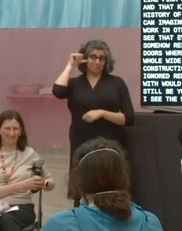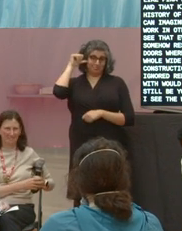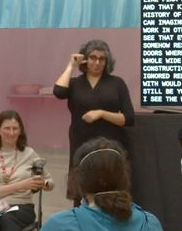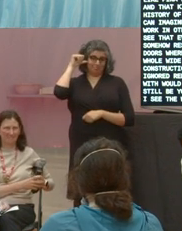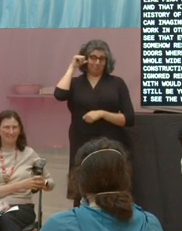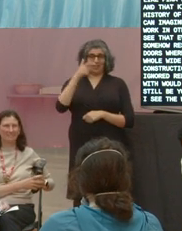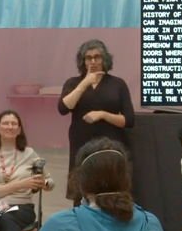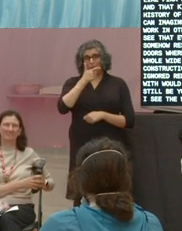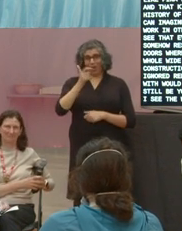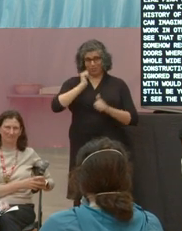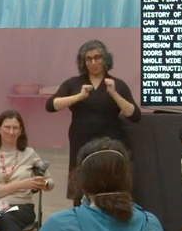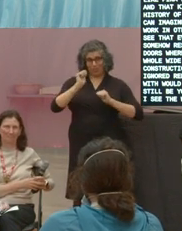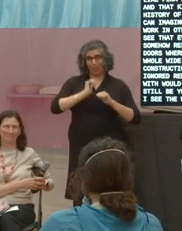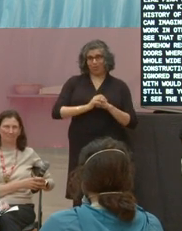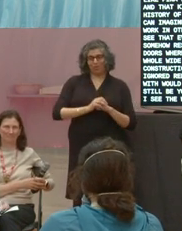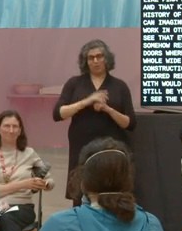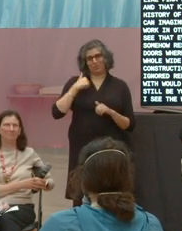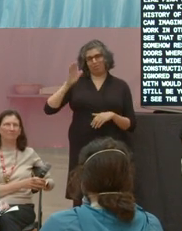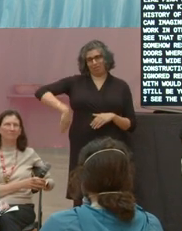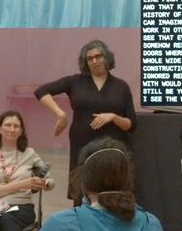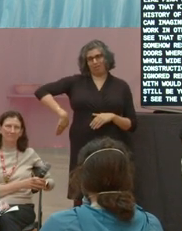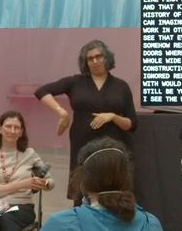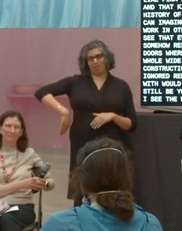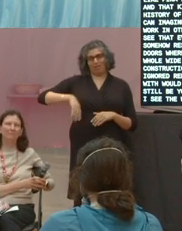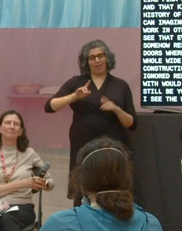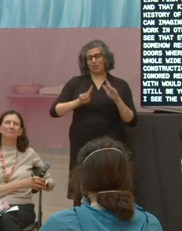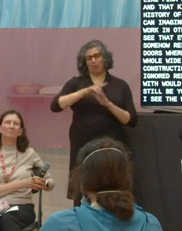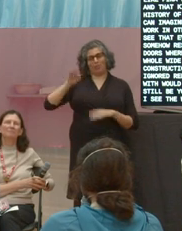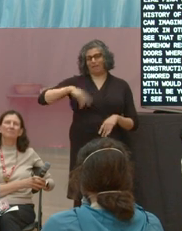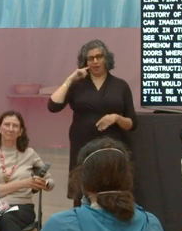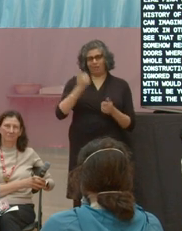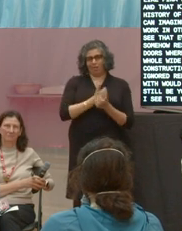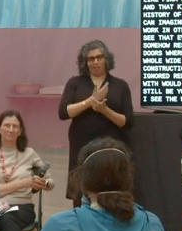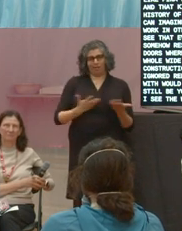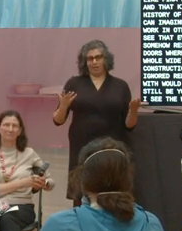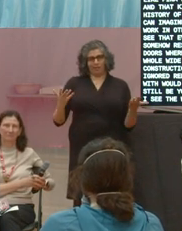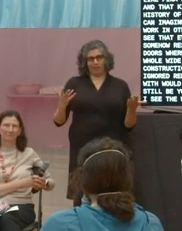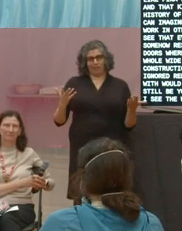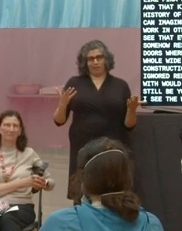show pretty late, I come late to everything. Like, I go to the